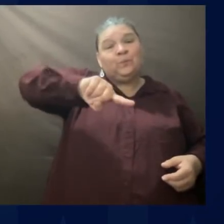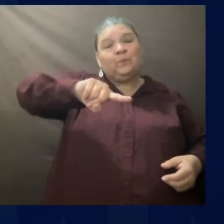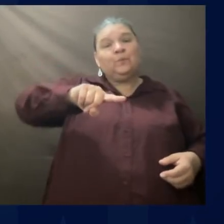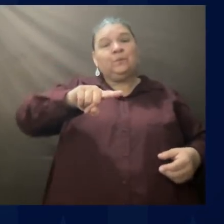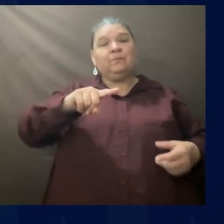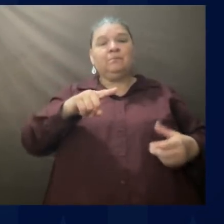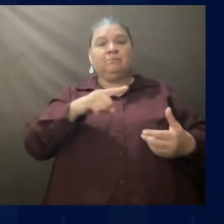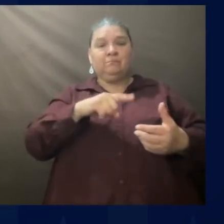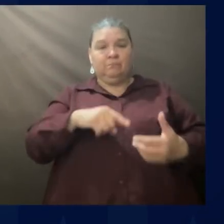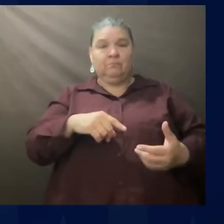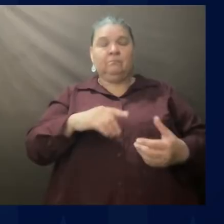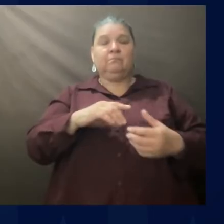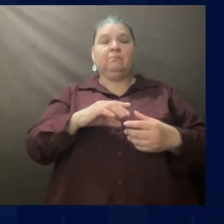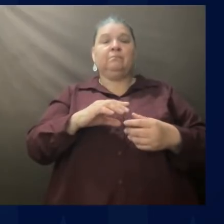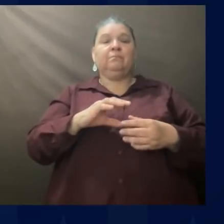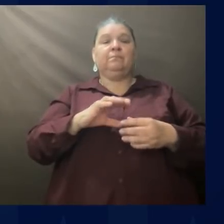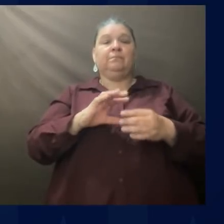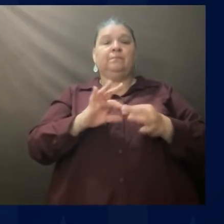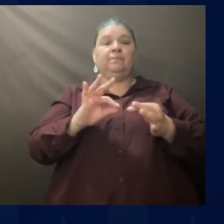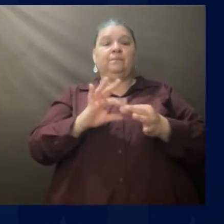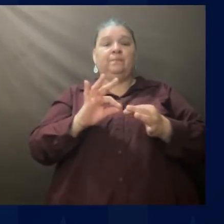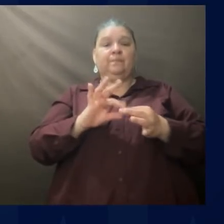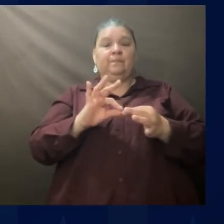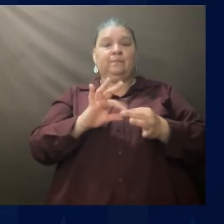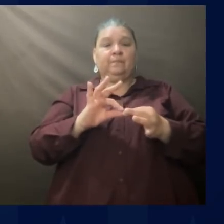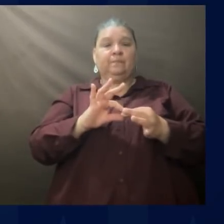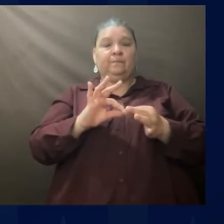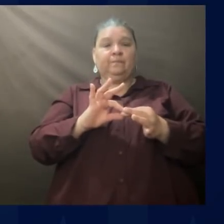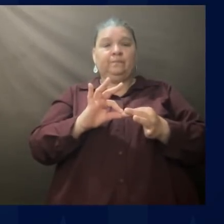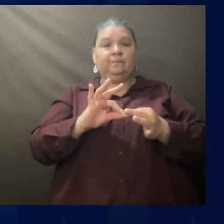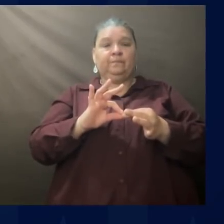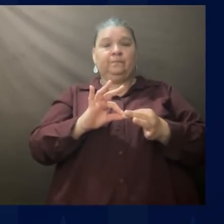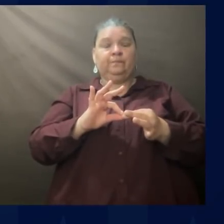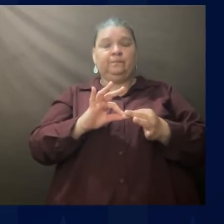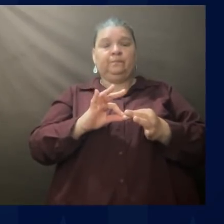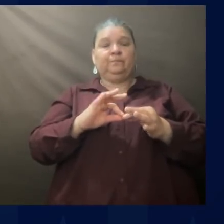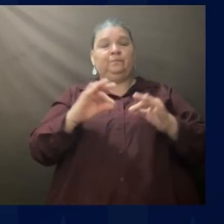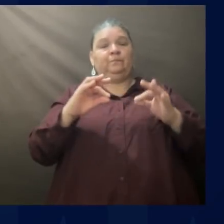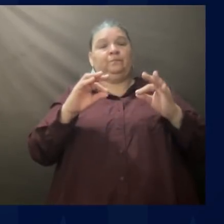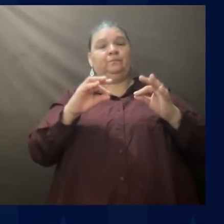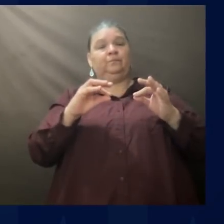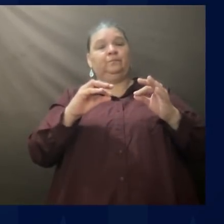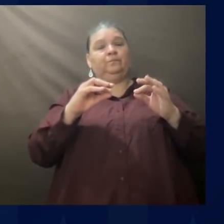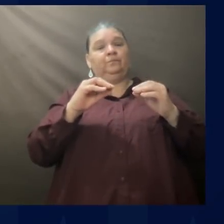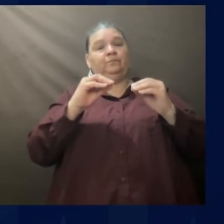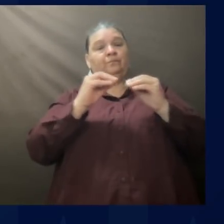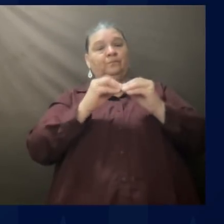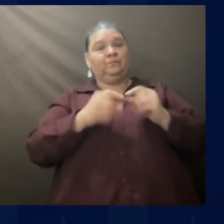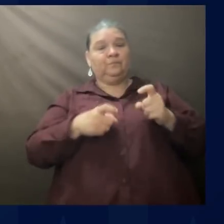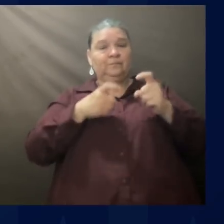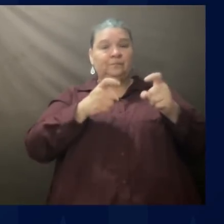more than self their country loved. For the families of those fallen that are still grieving today.